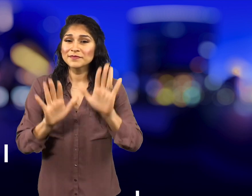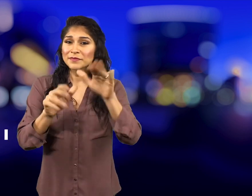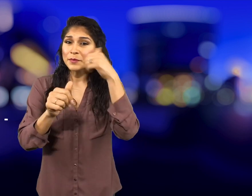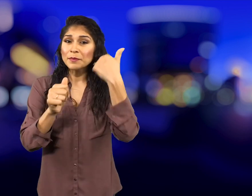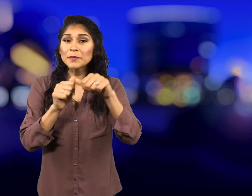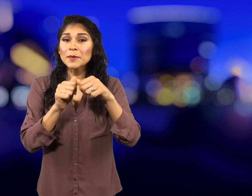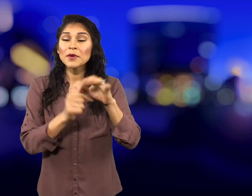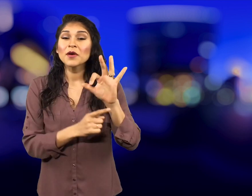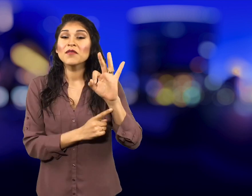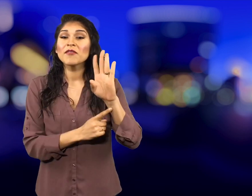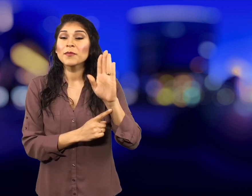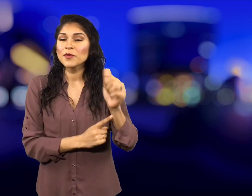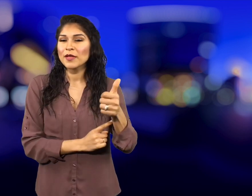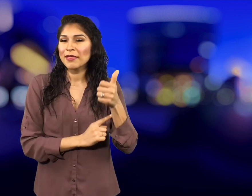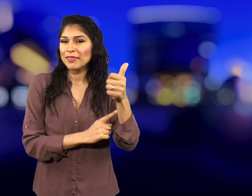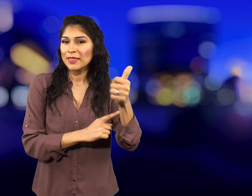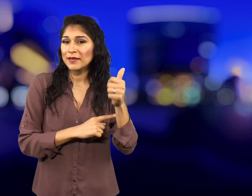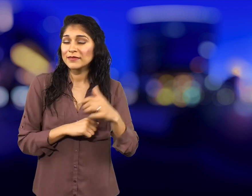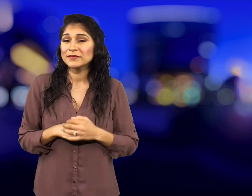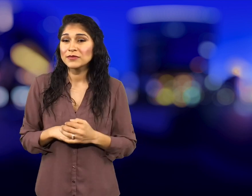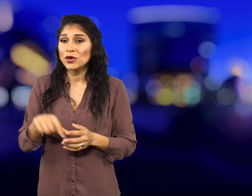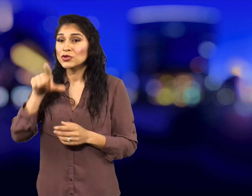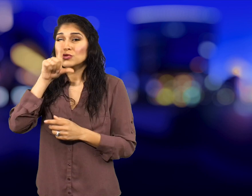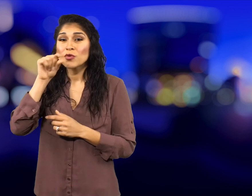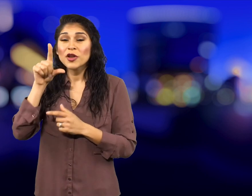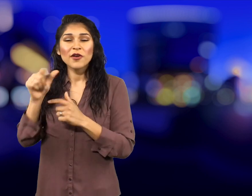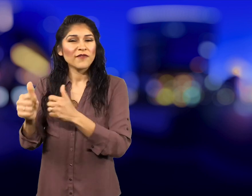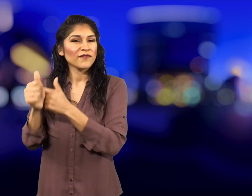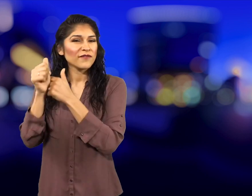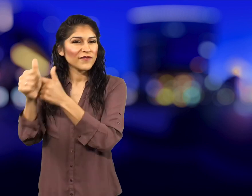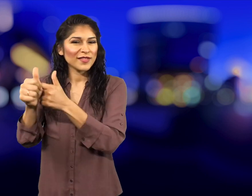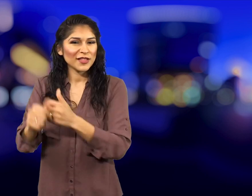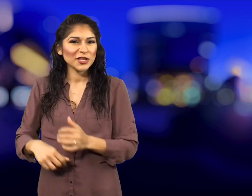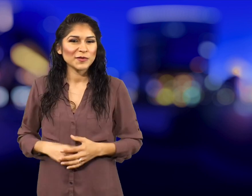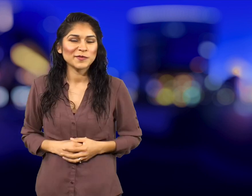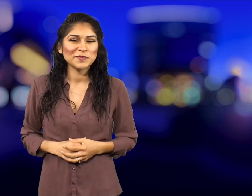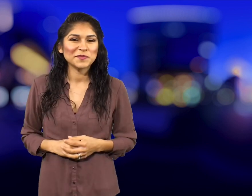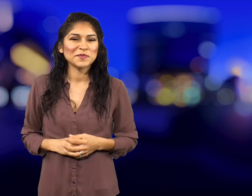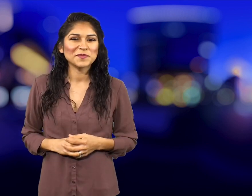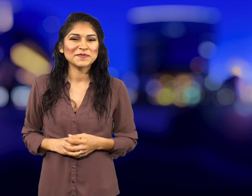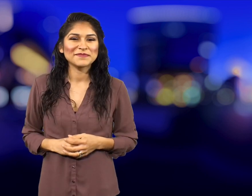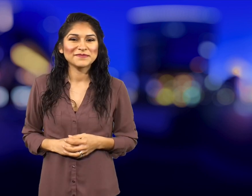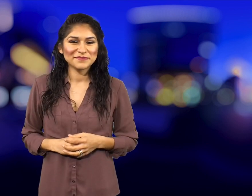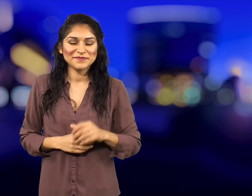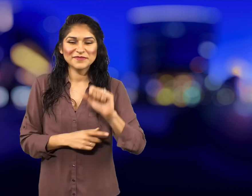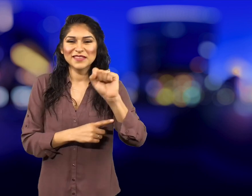Remember to like us on Facebook and follow us on Twitter.